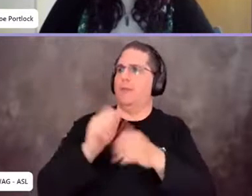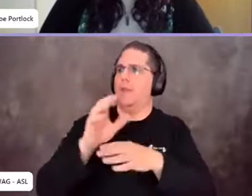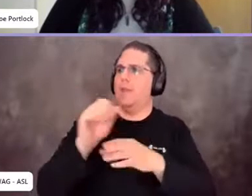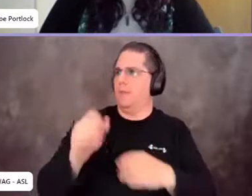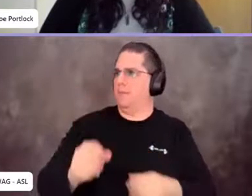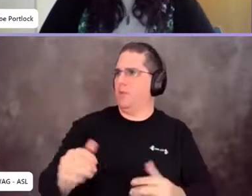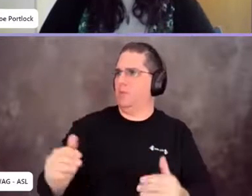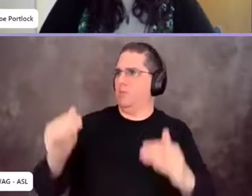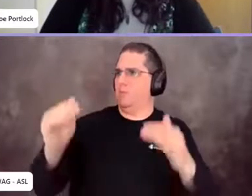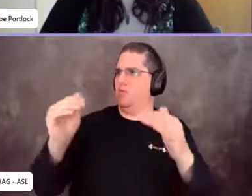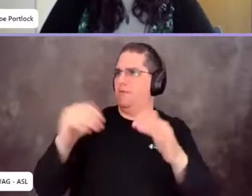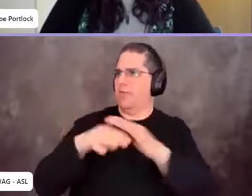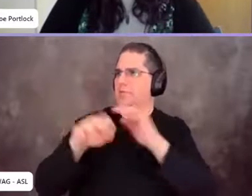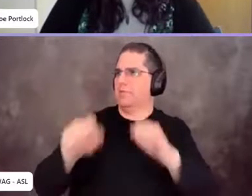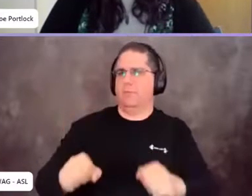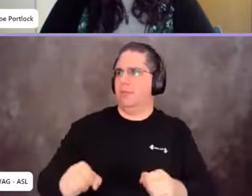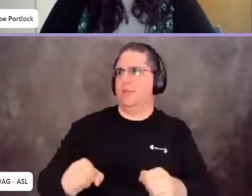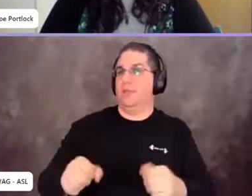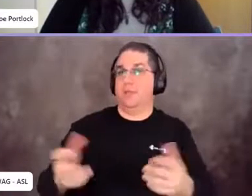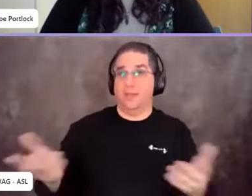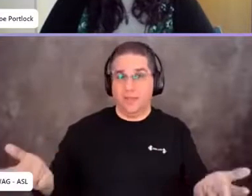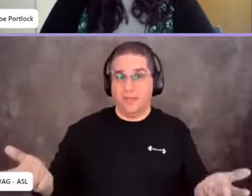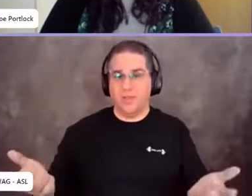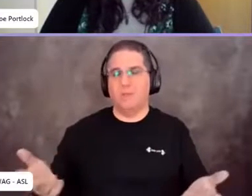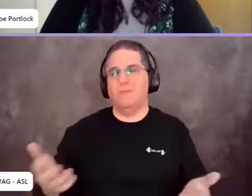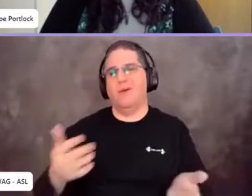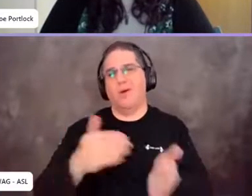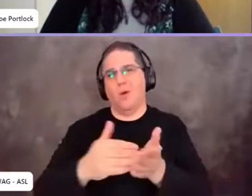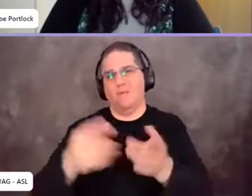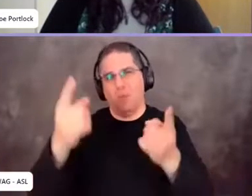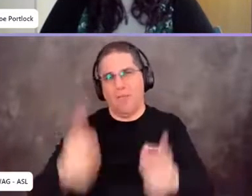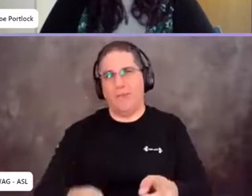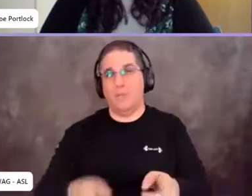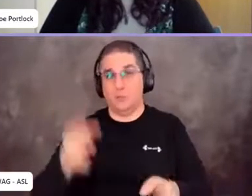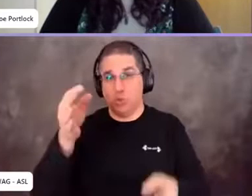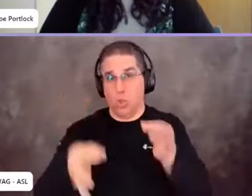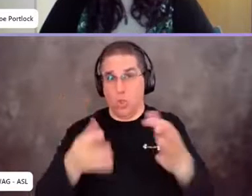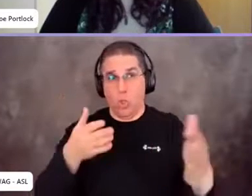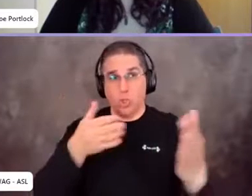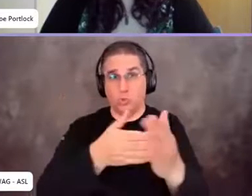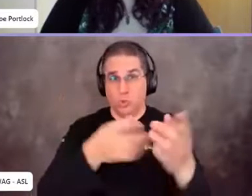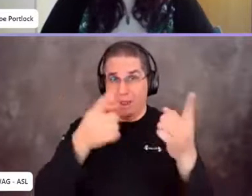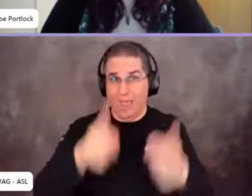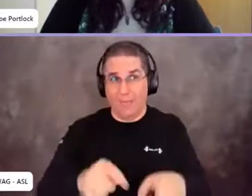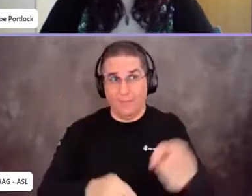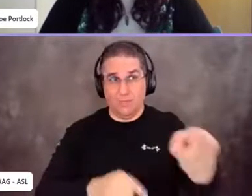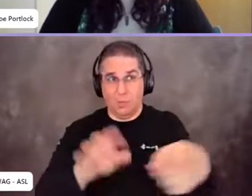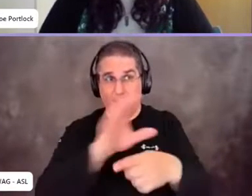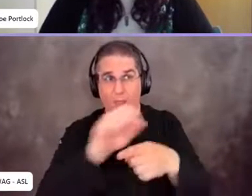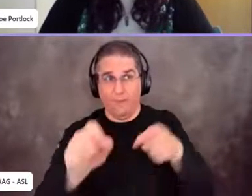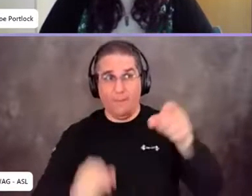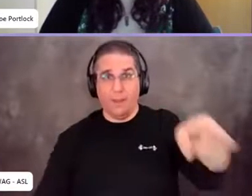pressure on companies, and then companies are seeing their competitors going for accessibility. Oftentimes they